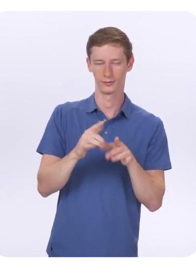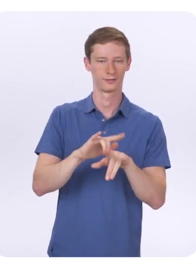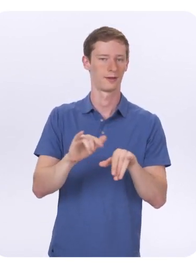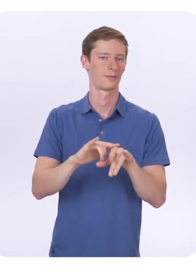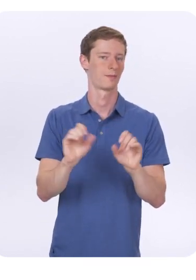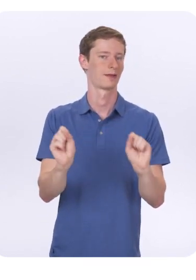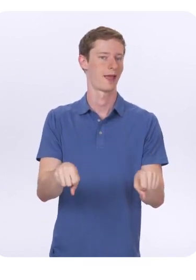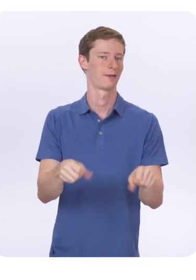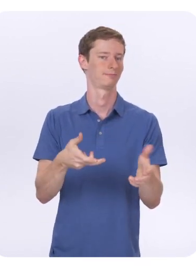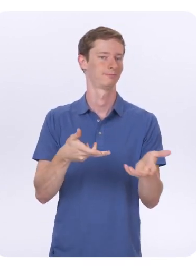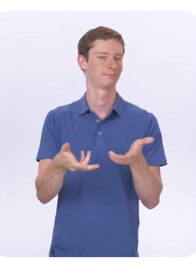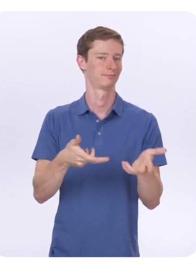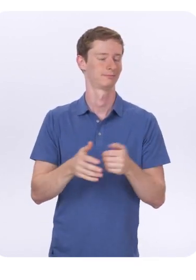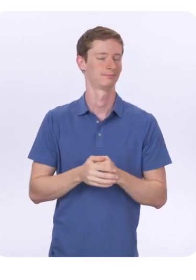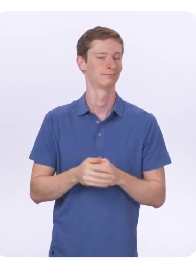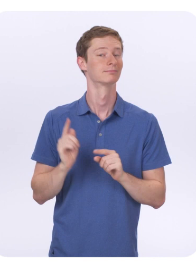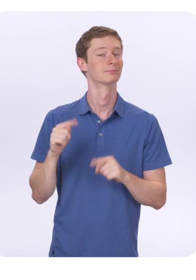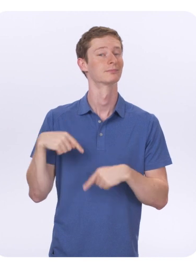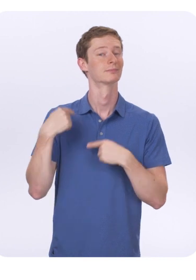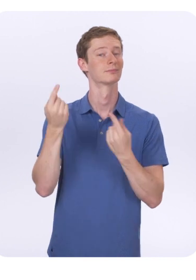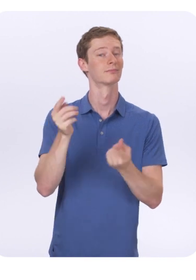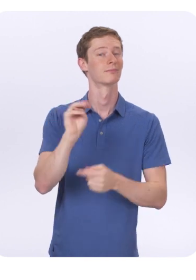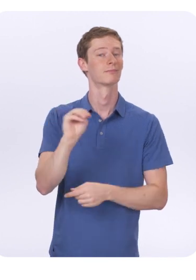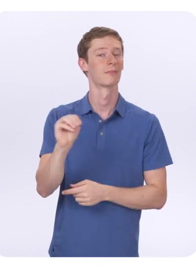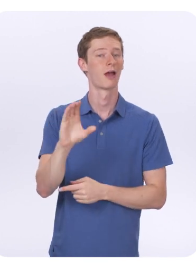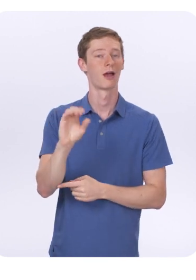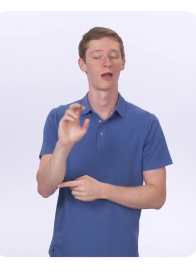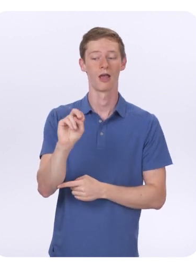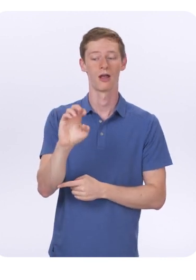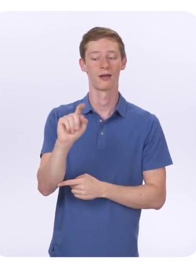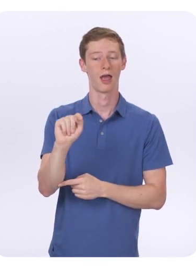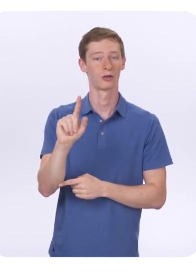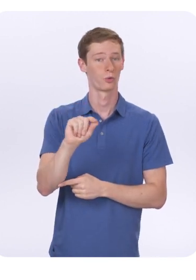Since Meta Connect 2022, we added some additional features.